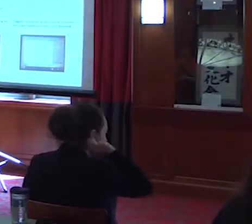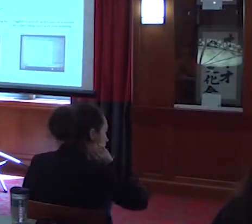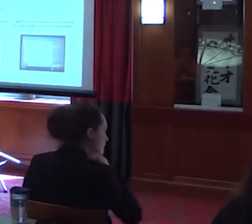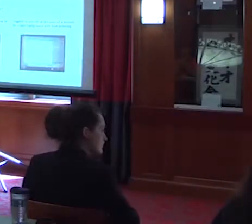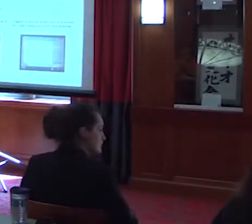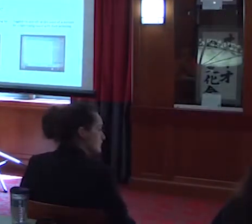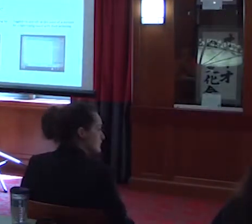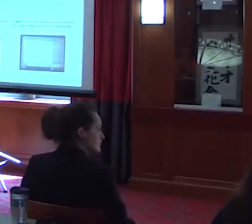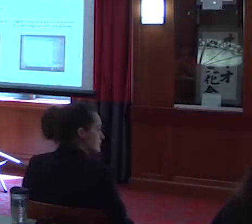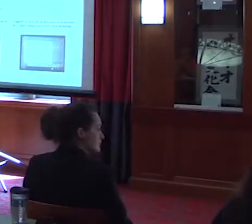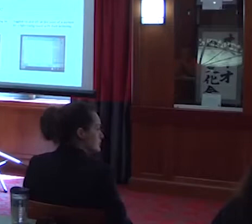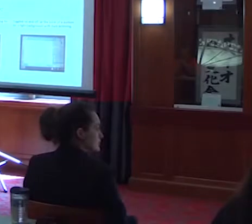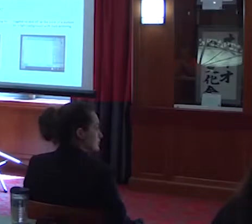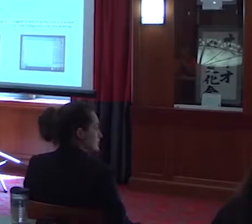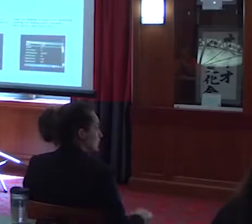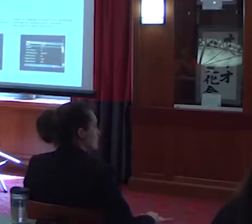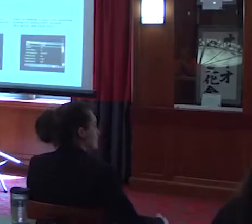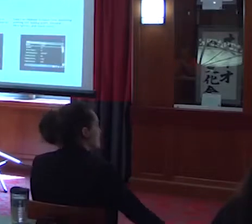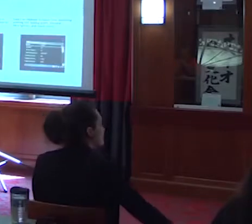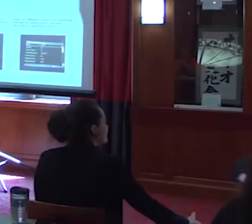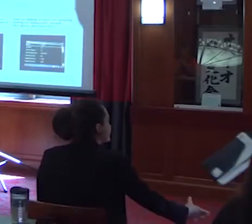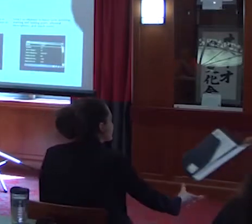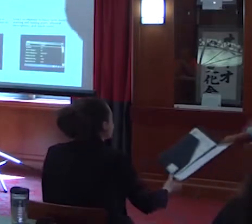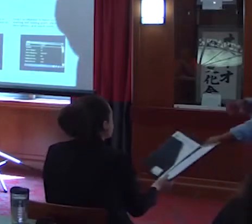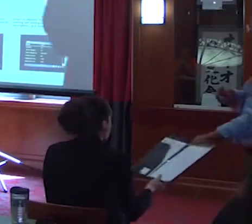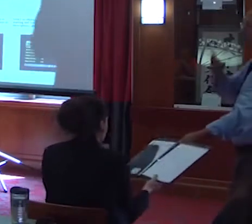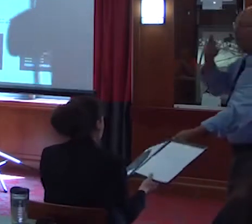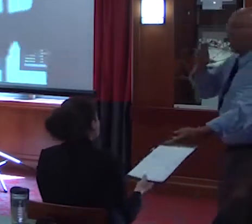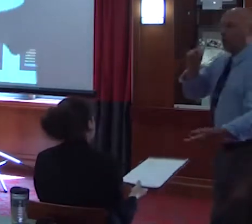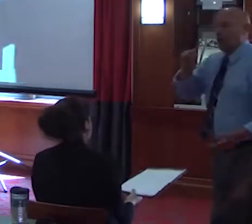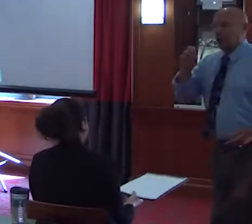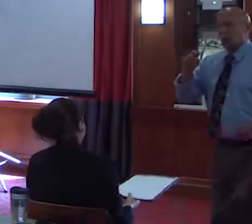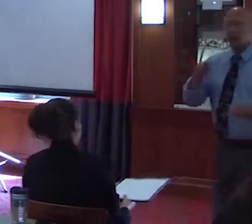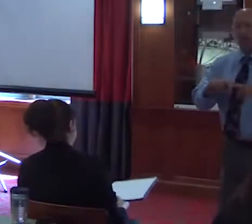it would be listed out in alphabetical order